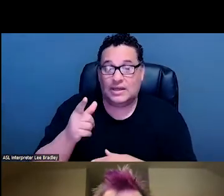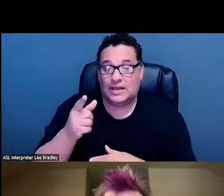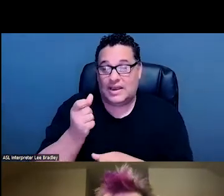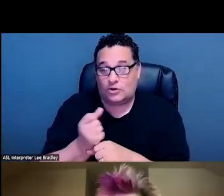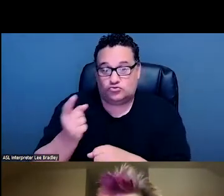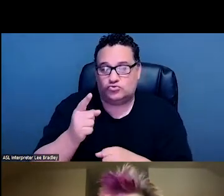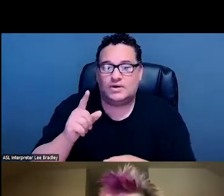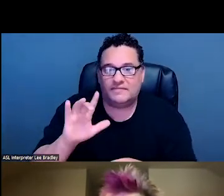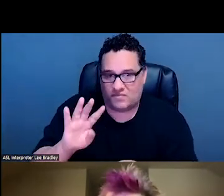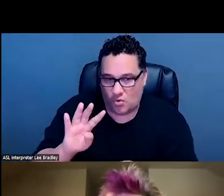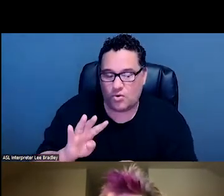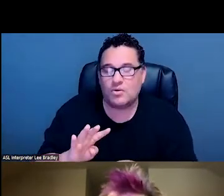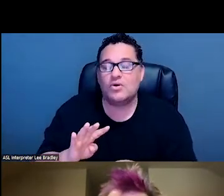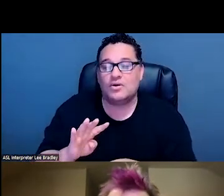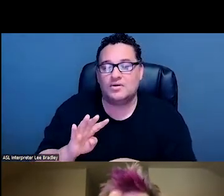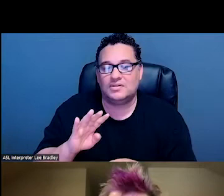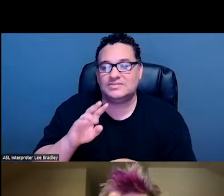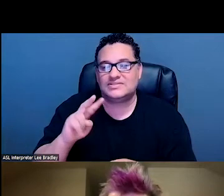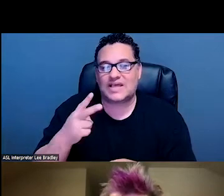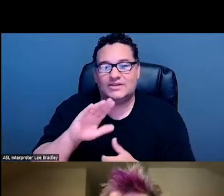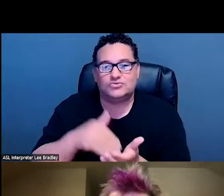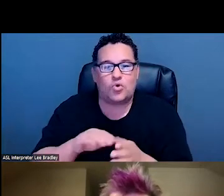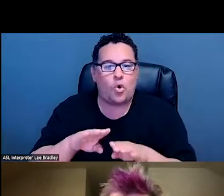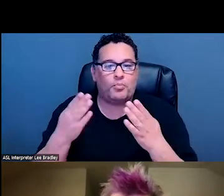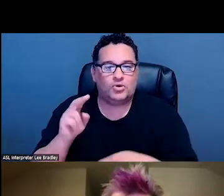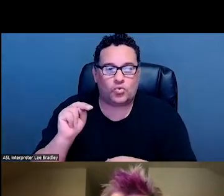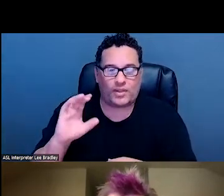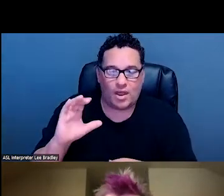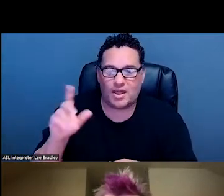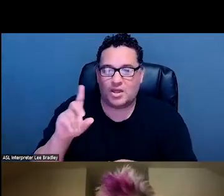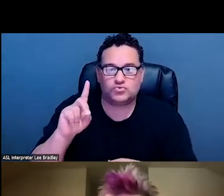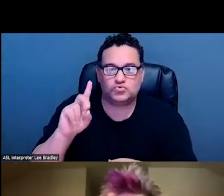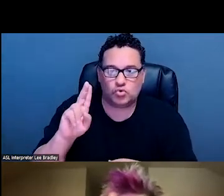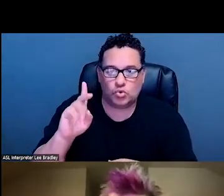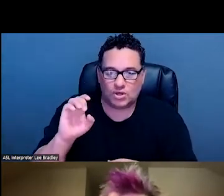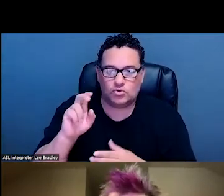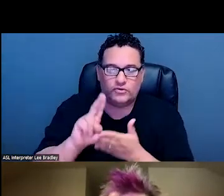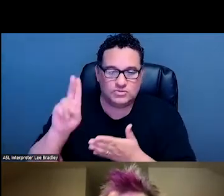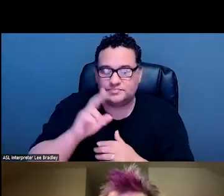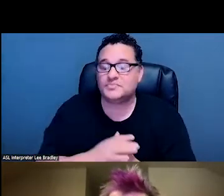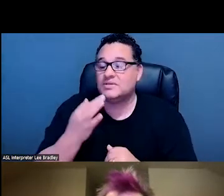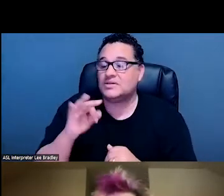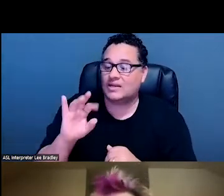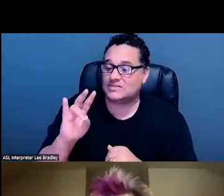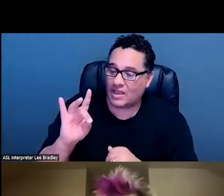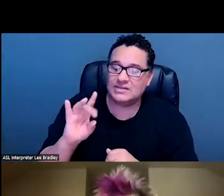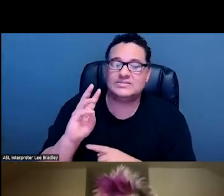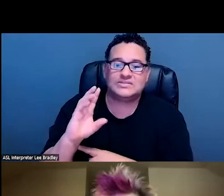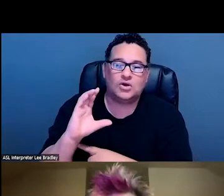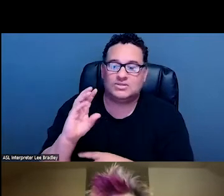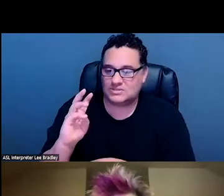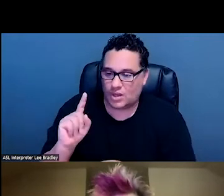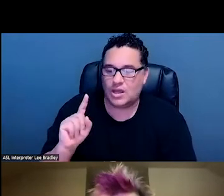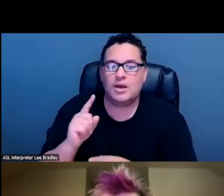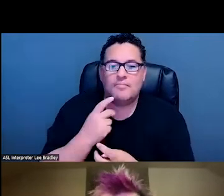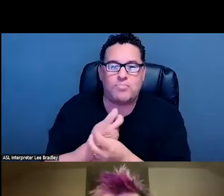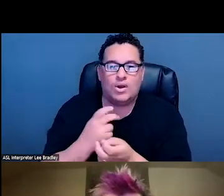THE SECOND CENTER OPENED IN, NORTH CAROLINA, AT DUKE. BY 1978 THERE WERE 661 POISON CENTERS. A LOT